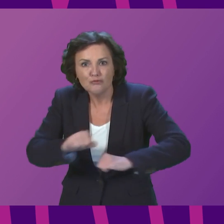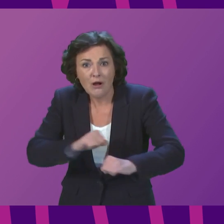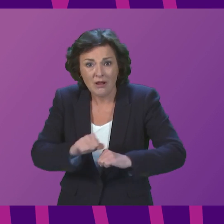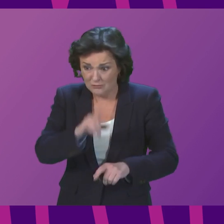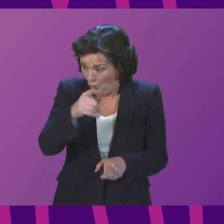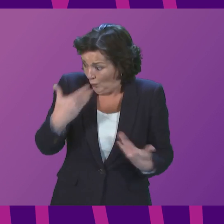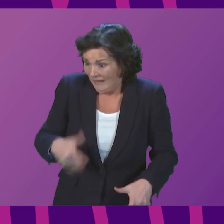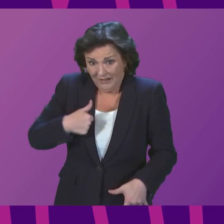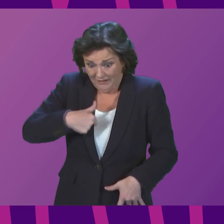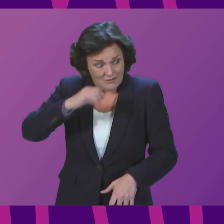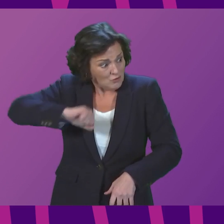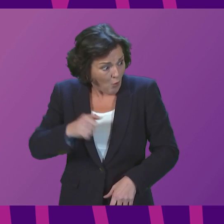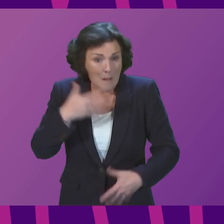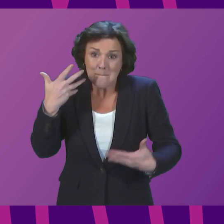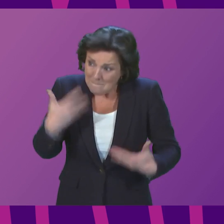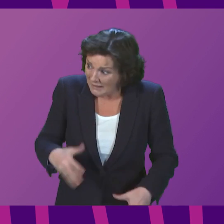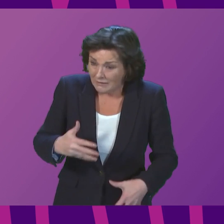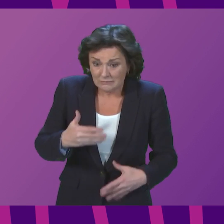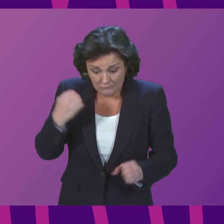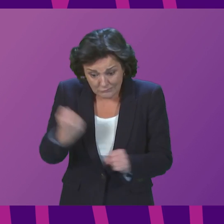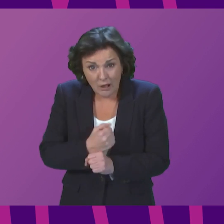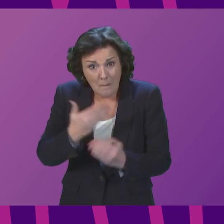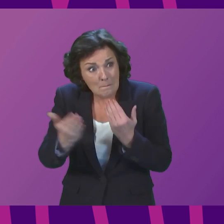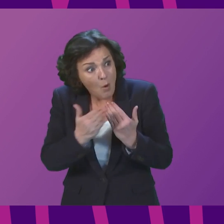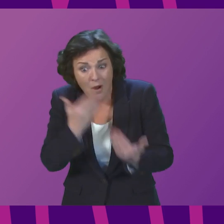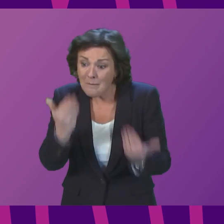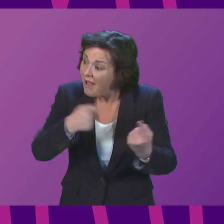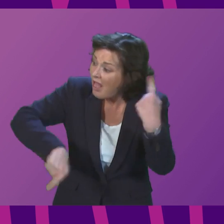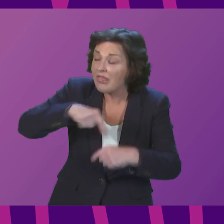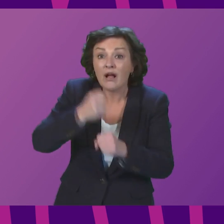If consequentials come to us as a result of the chancellor’s announcements today, we will take further action.